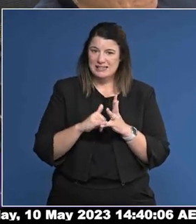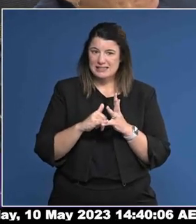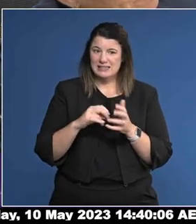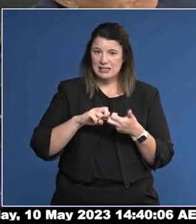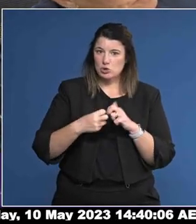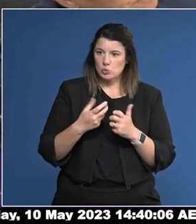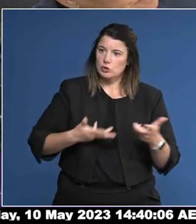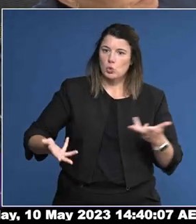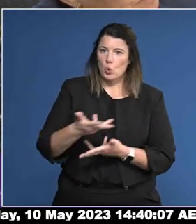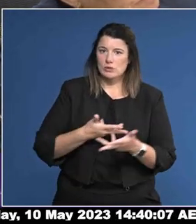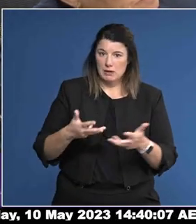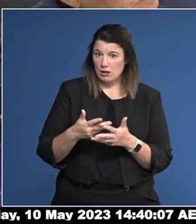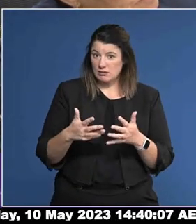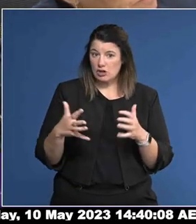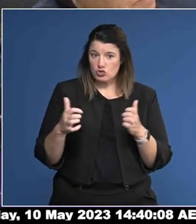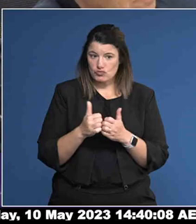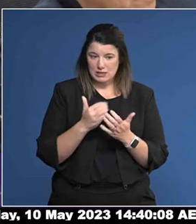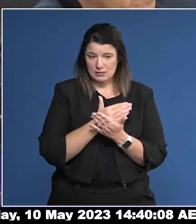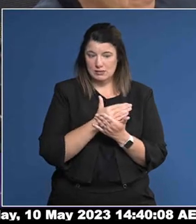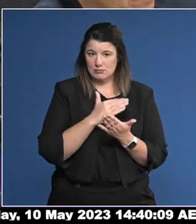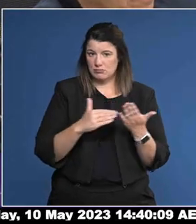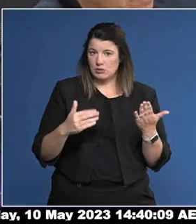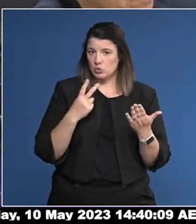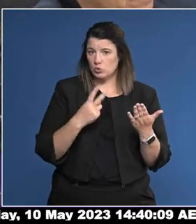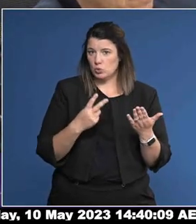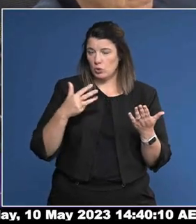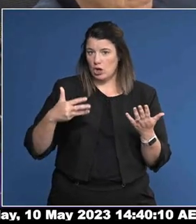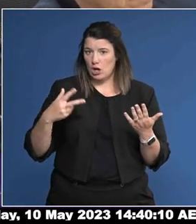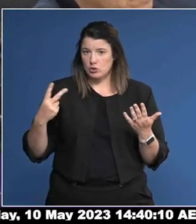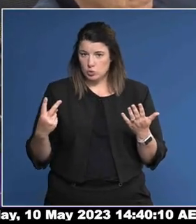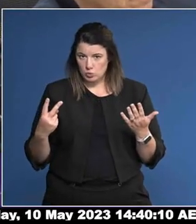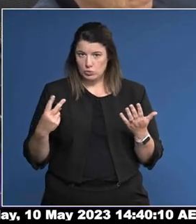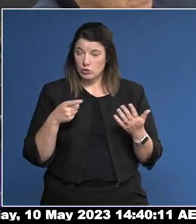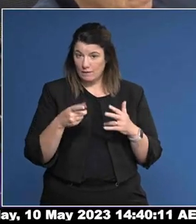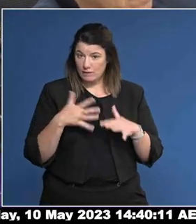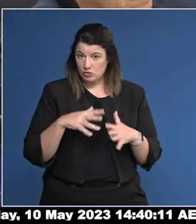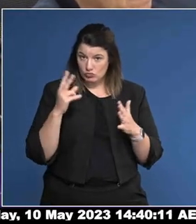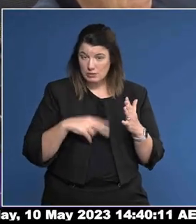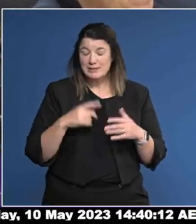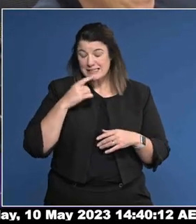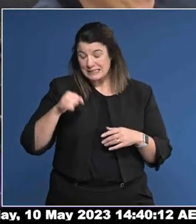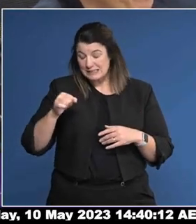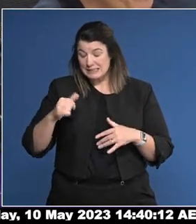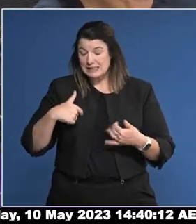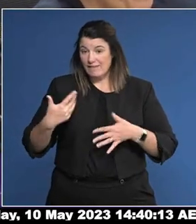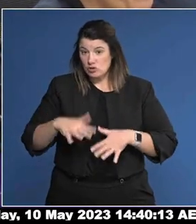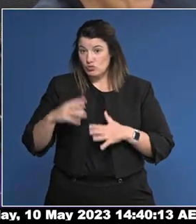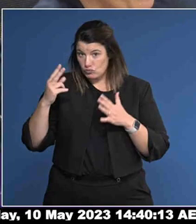That's agreed fact 292. So, you've read those facts, haven't you? I have read them. I don't know them inside out.